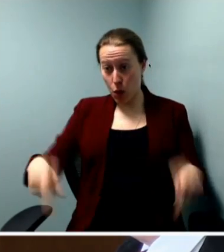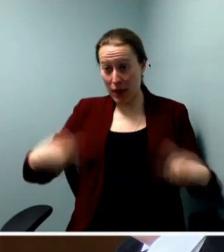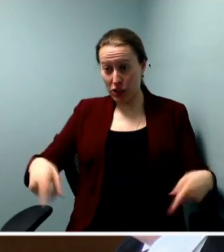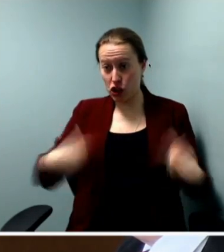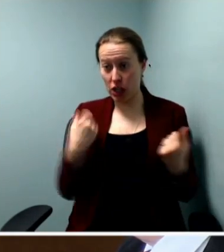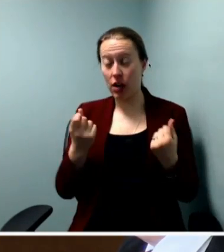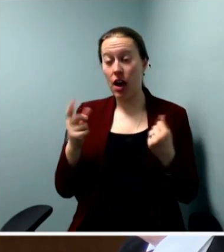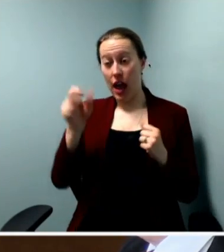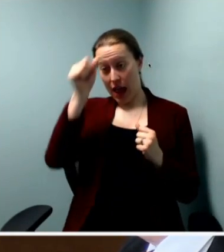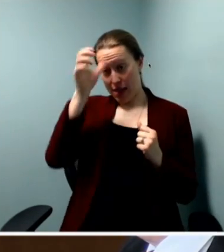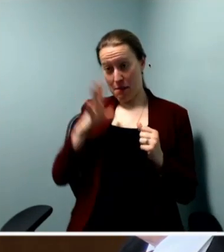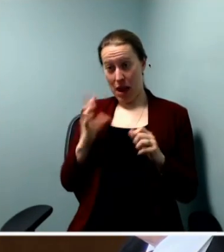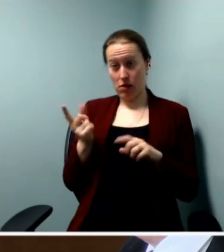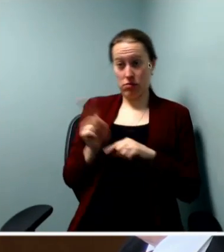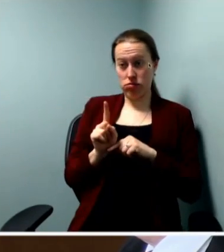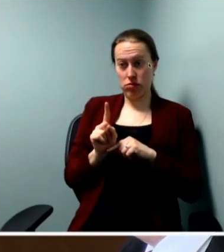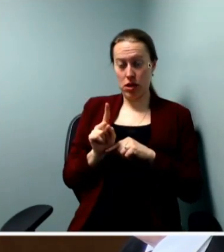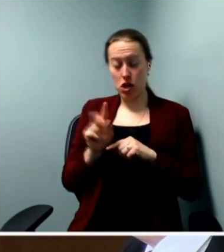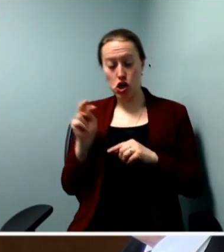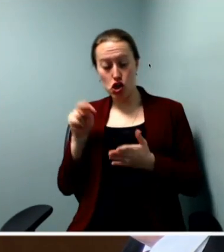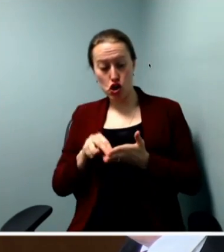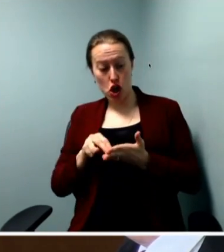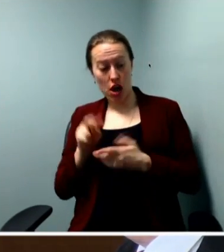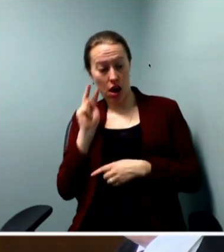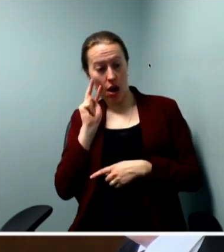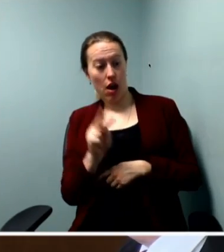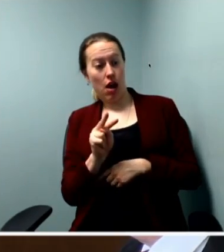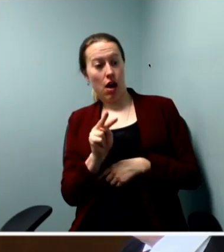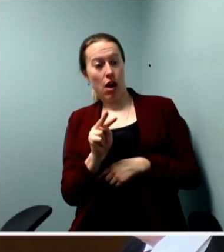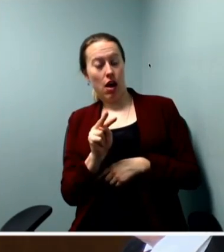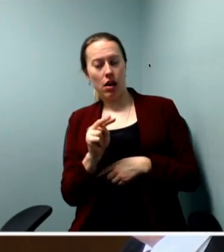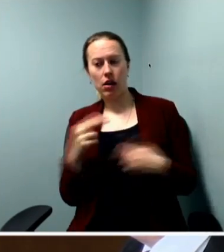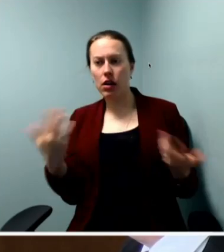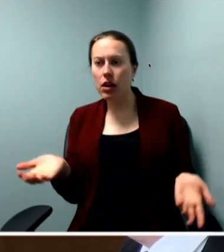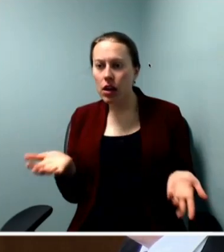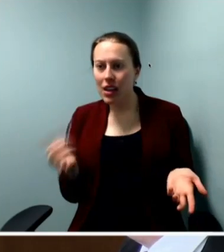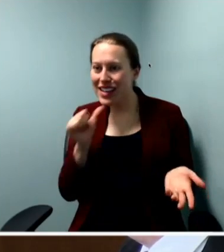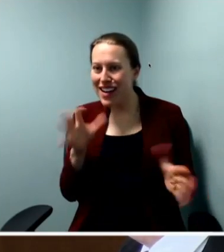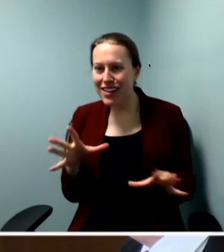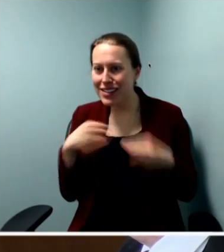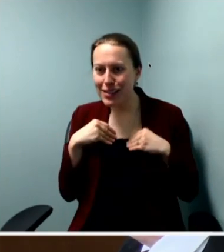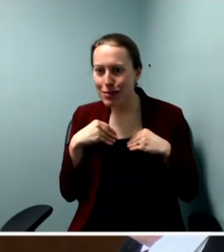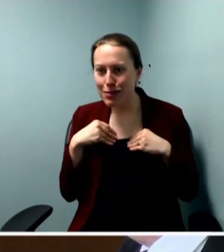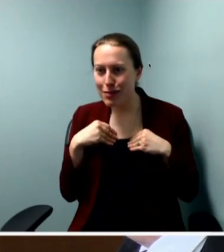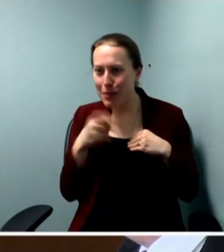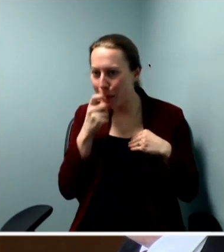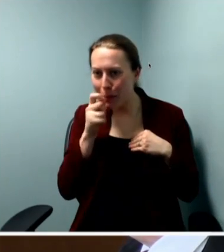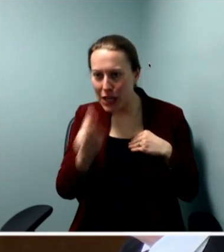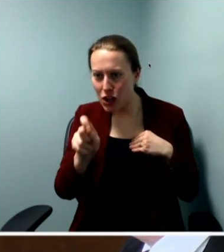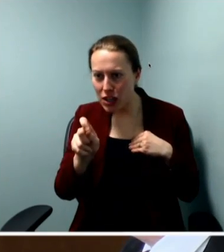It's like "No, it's not acceptable!" I happen to know the director,